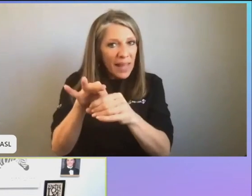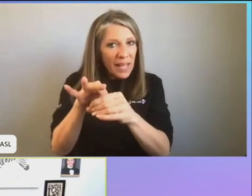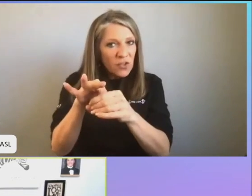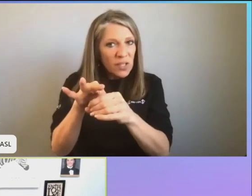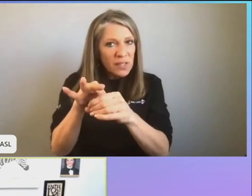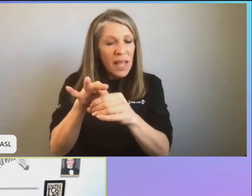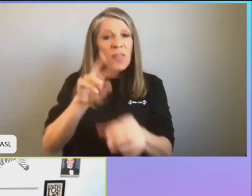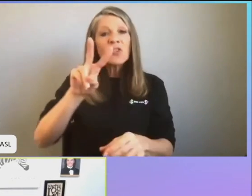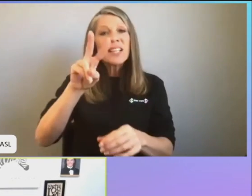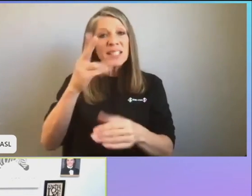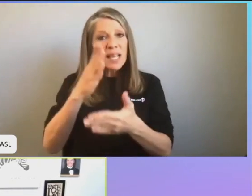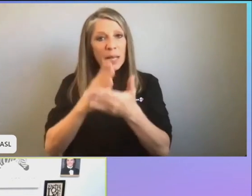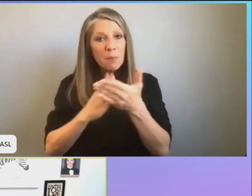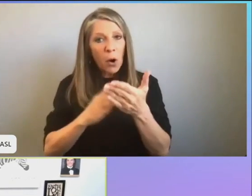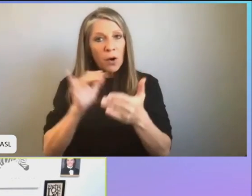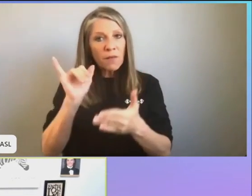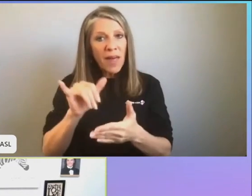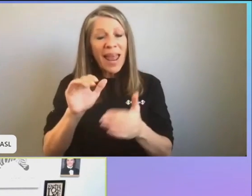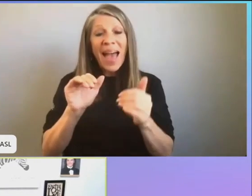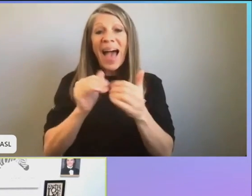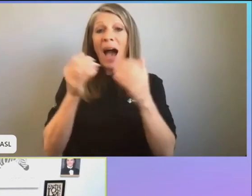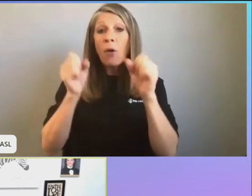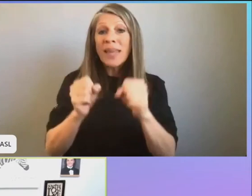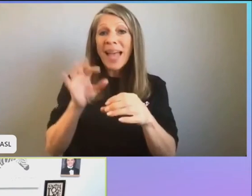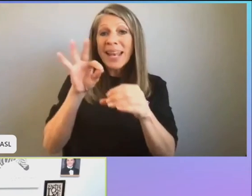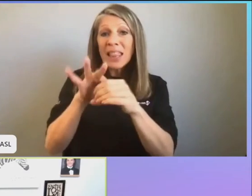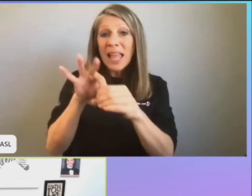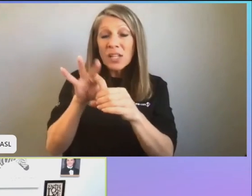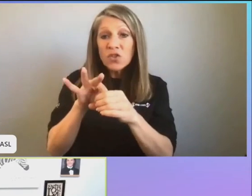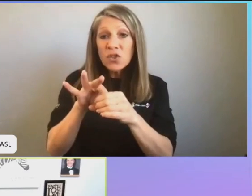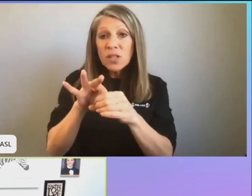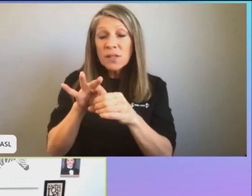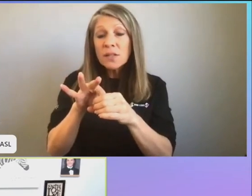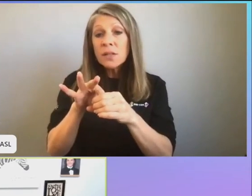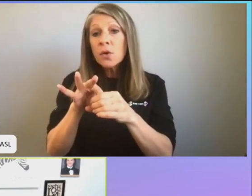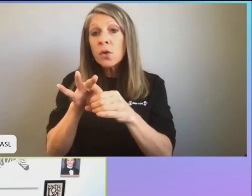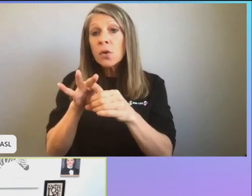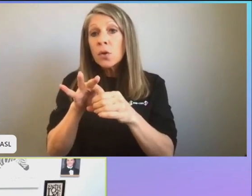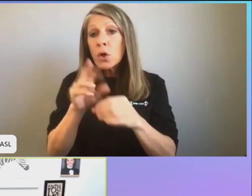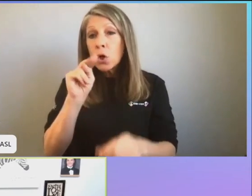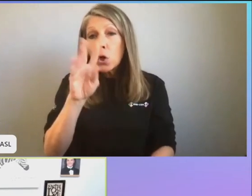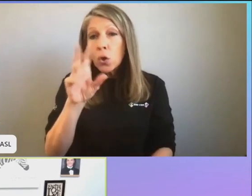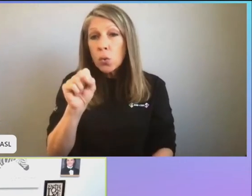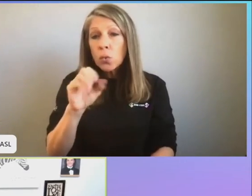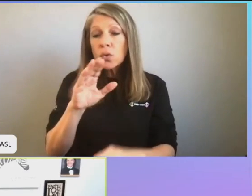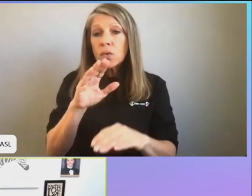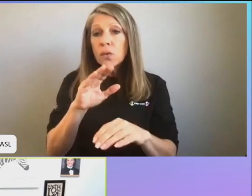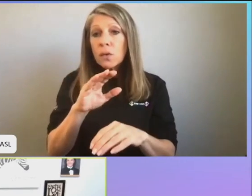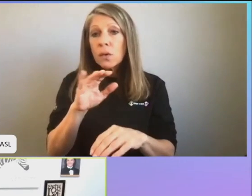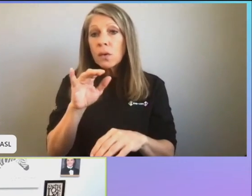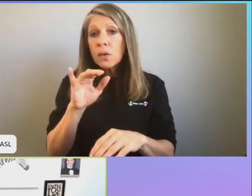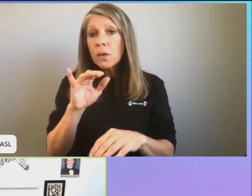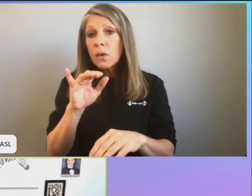[Tracey Long] Thank you. Next question -- how can inaccessible news websites in past elections -- and there's